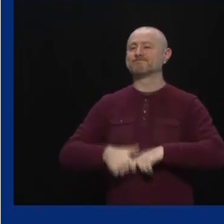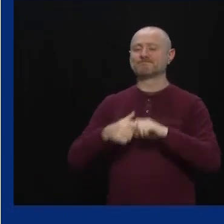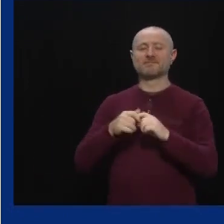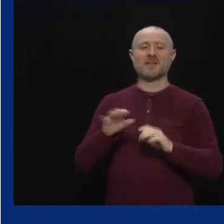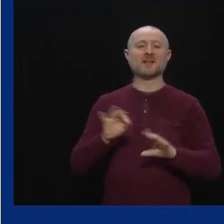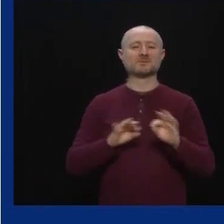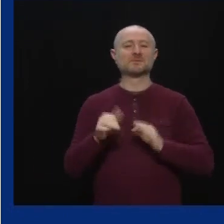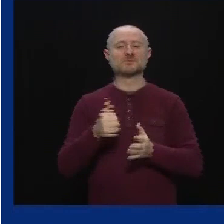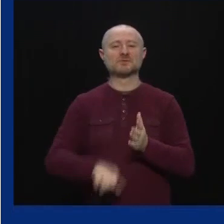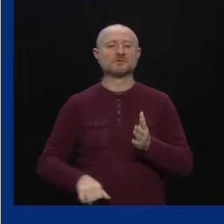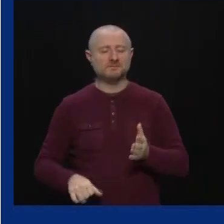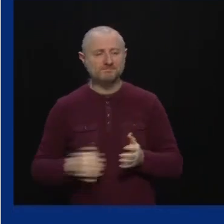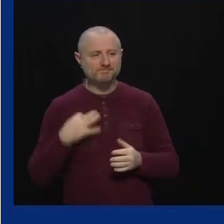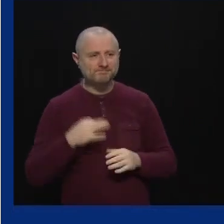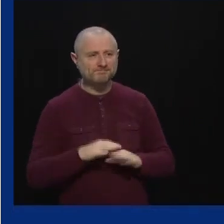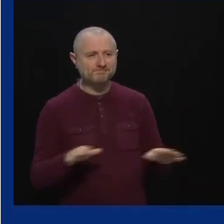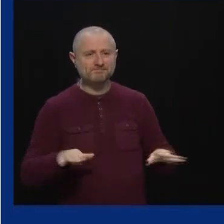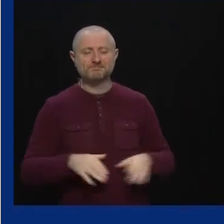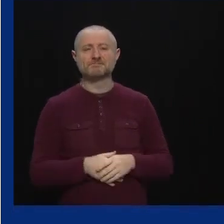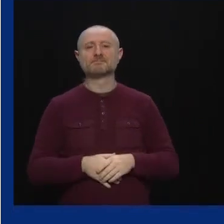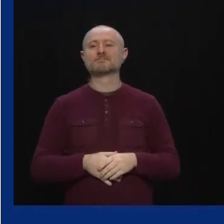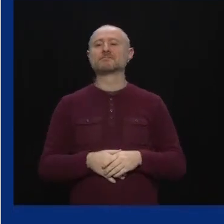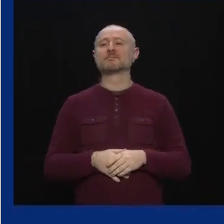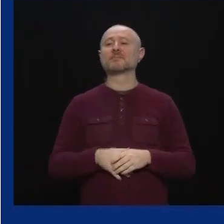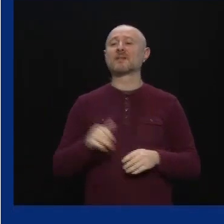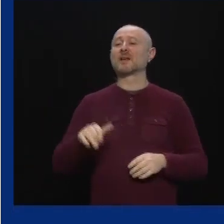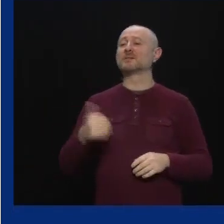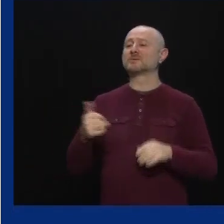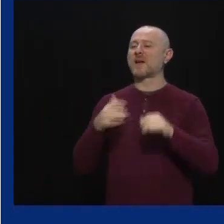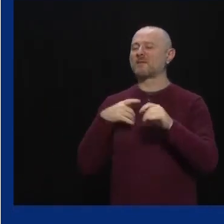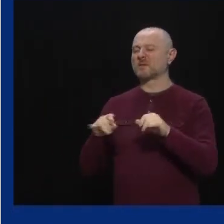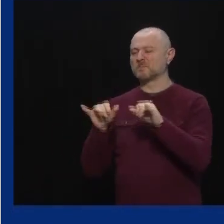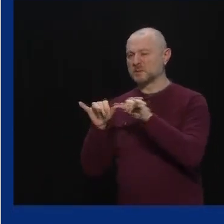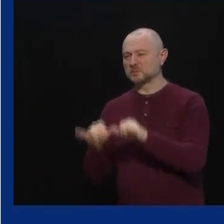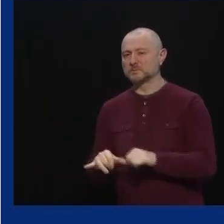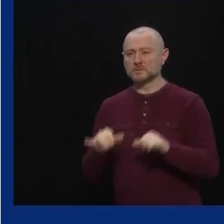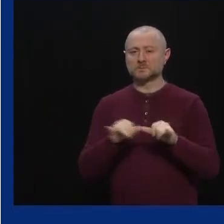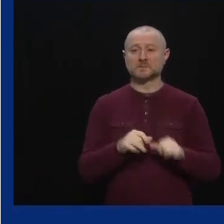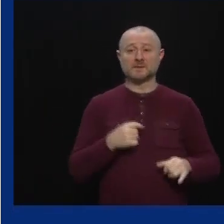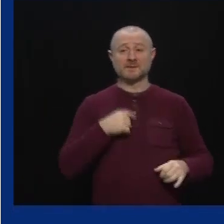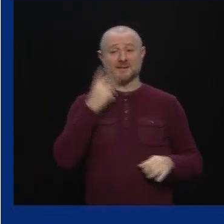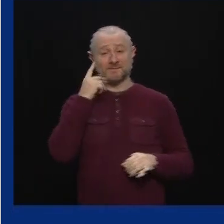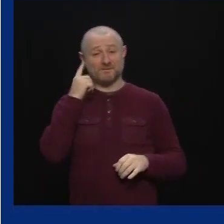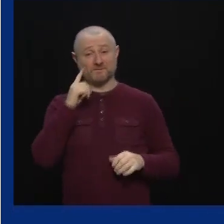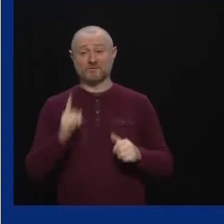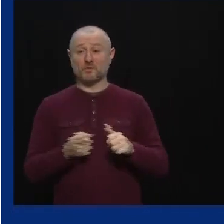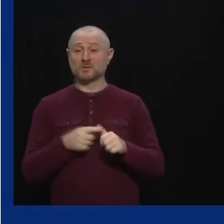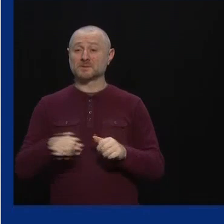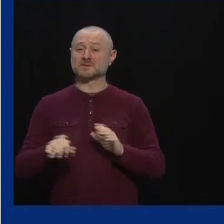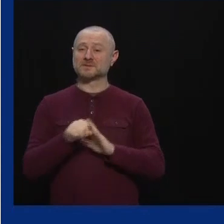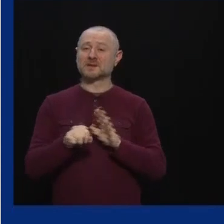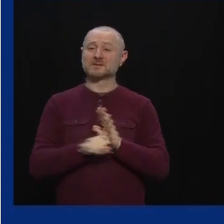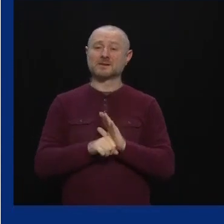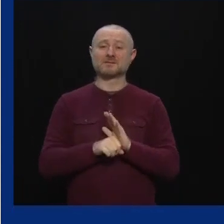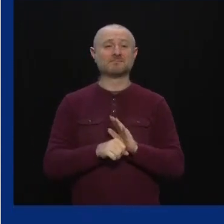SO, WE'RE ALWAYS TRYING TO STAY AHEAD OF THIS. SO, WE HAVE NON-ELECTIVE SURGERIES NOW TEMPORARILY. AND ALSO TALK ABOUT A DIFFERENT